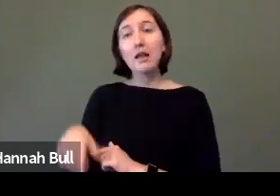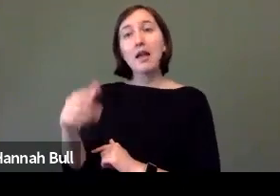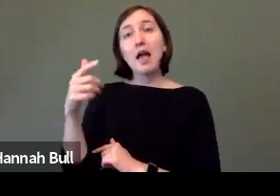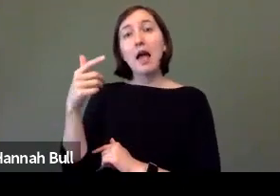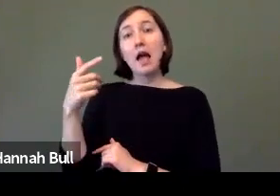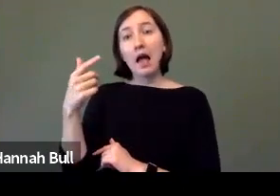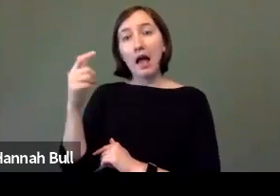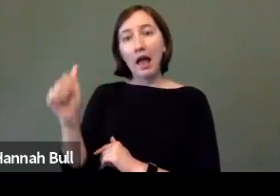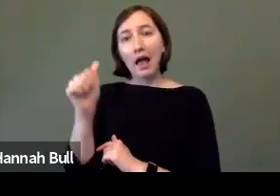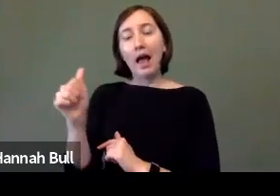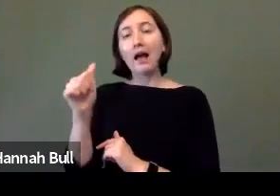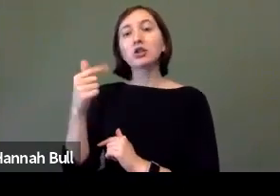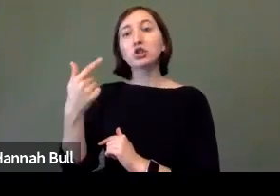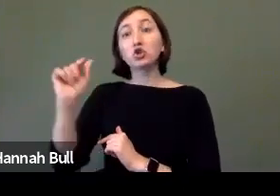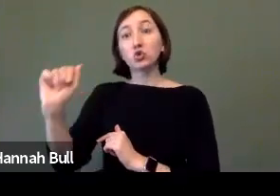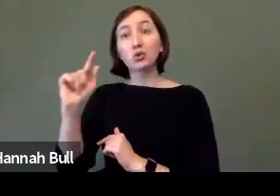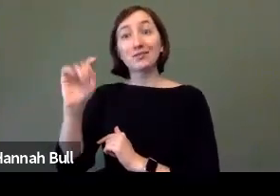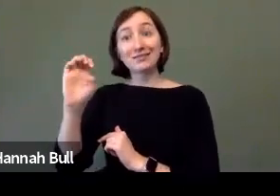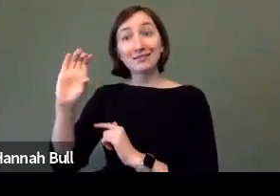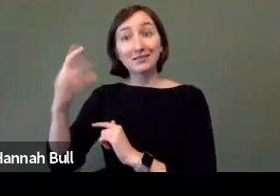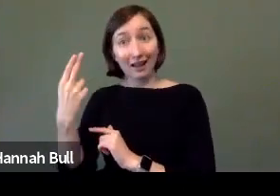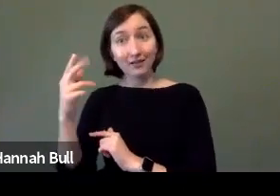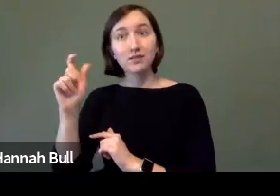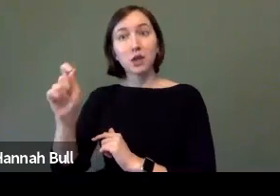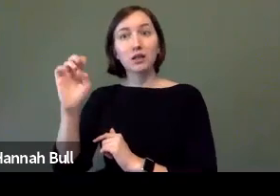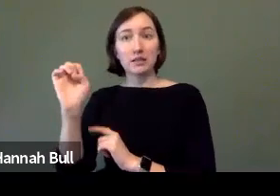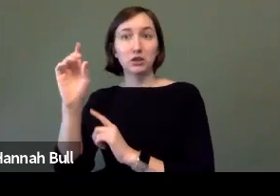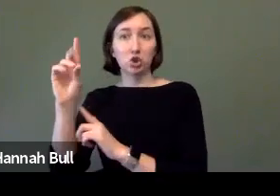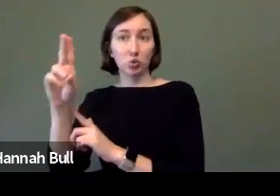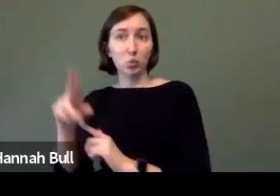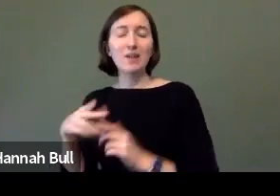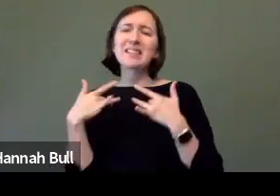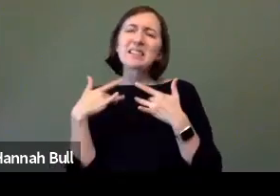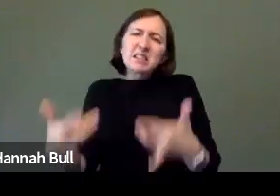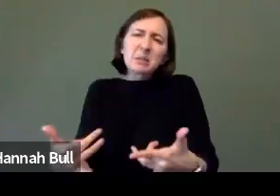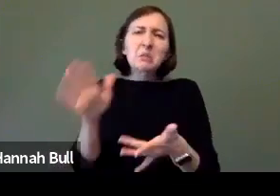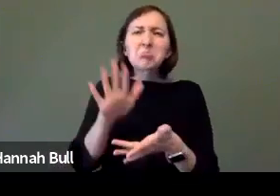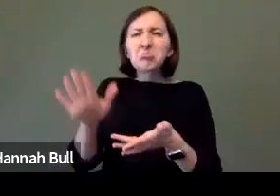Of course eligible participants will typically receive credits 2-6 weeks after the webinar.